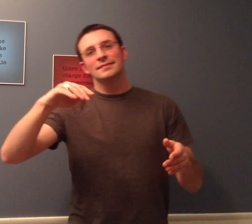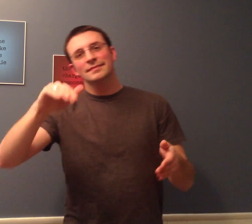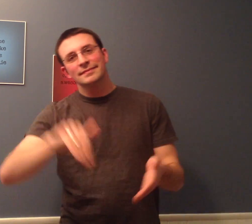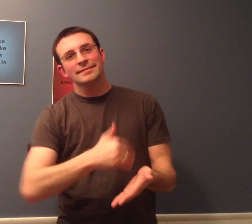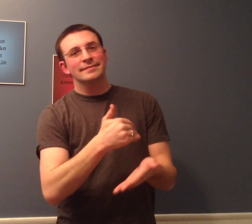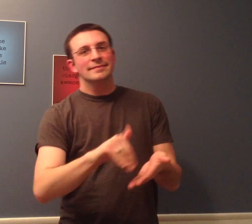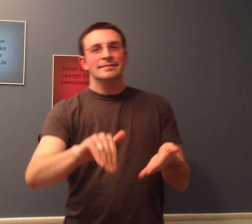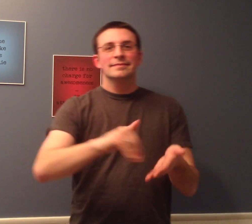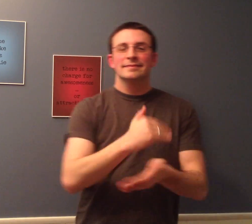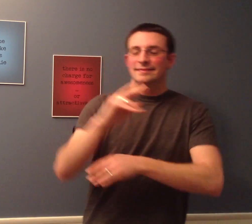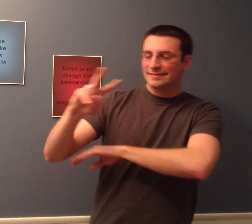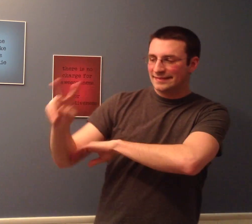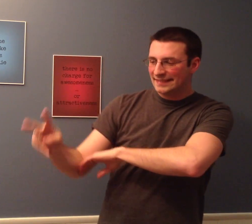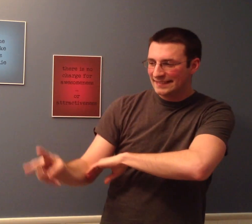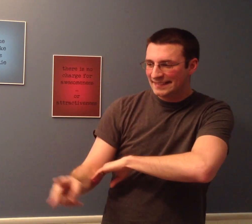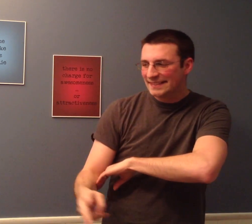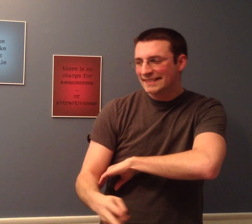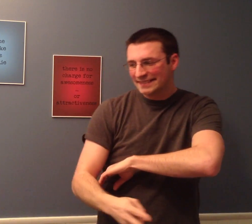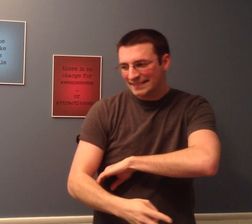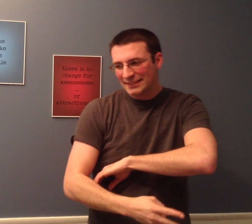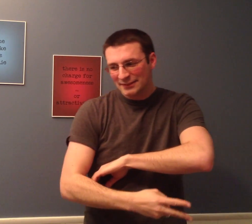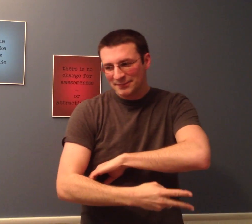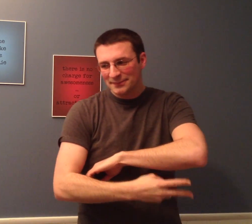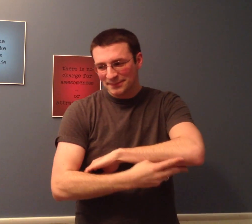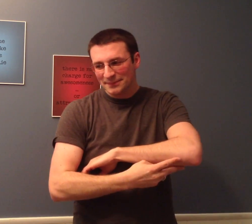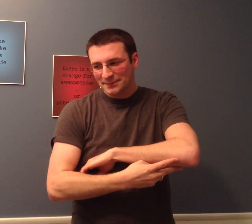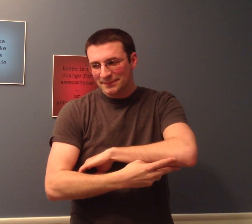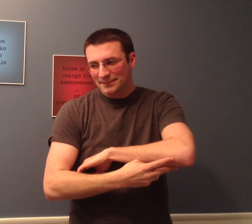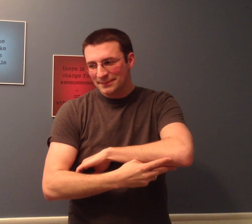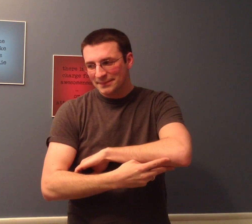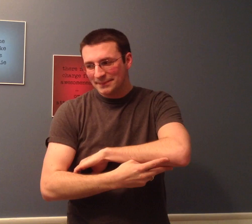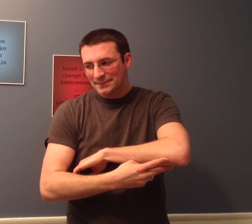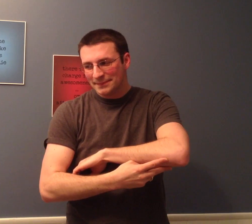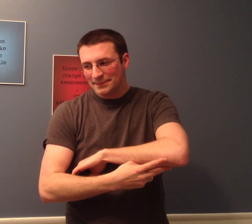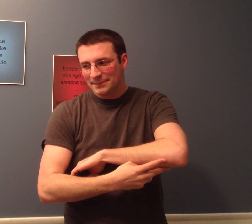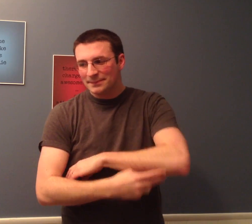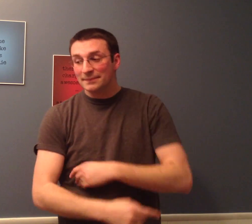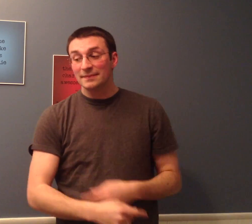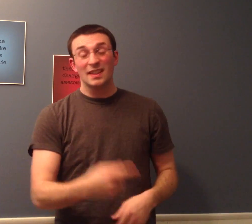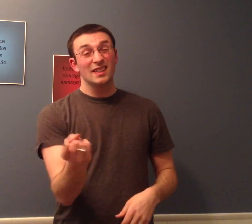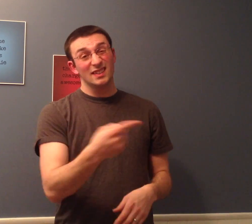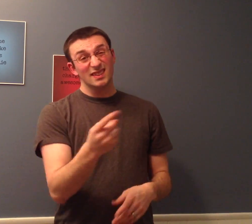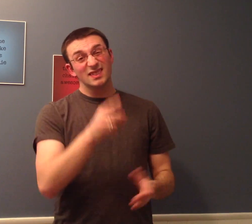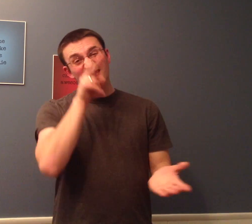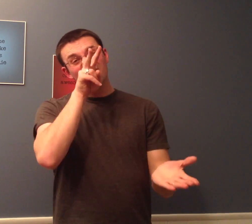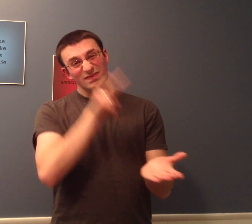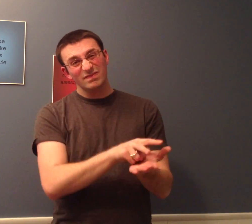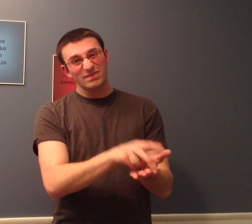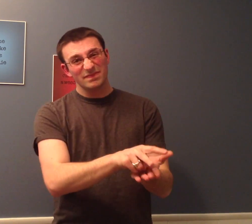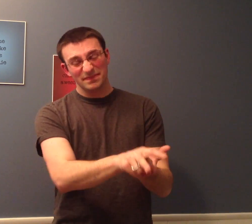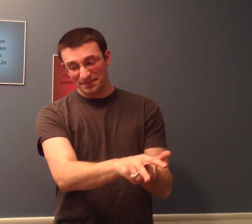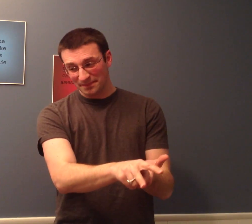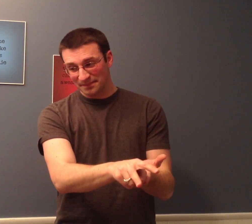hince nanced all dight. And they lell in fove. And all at once, the mid clock struck night.